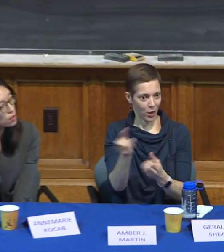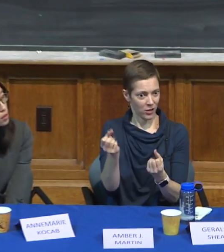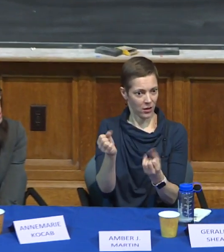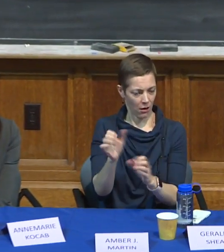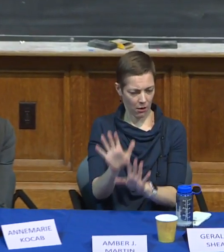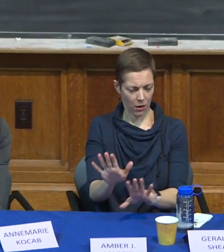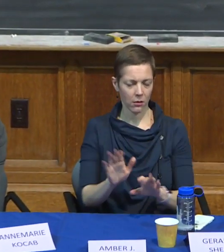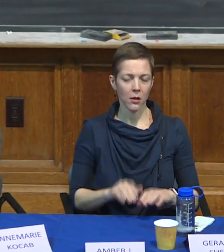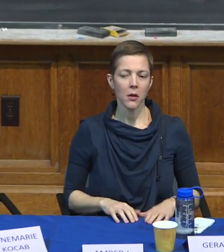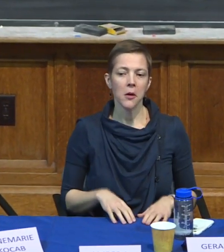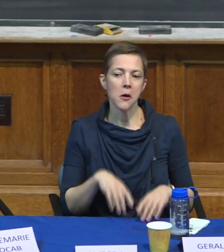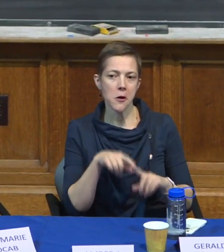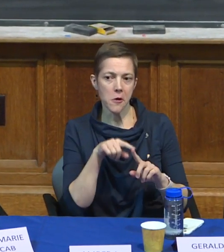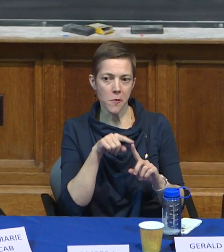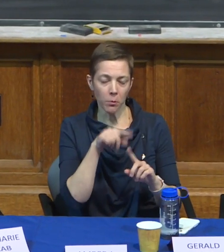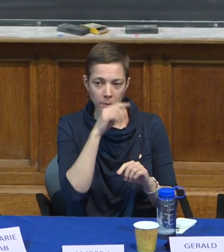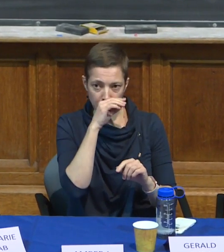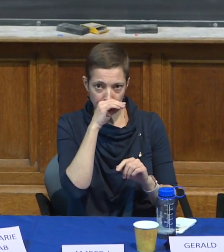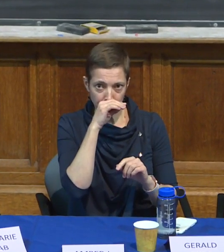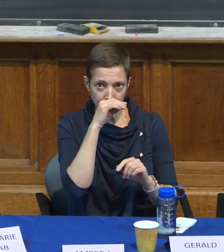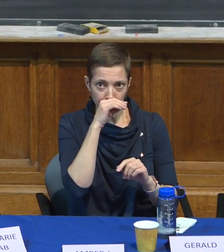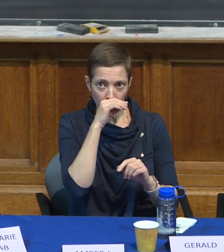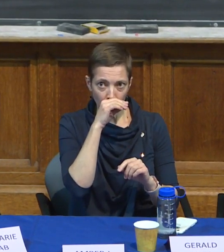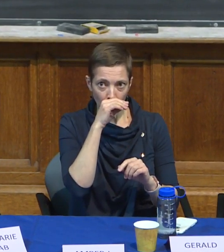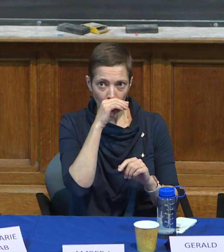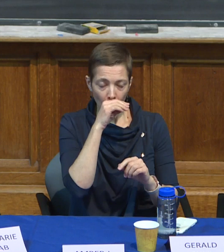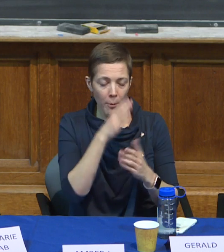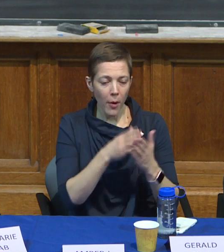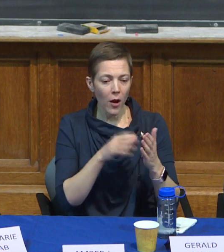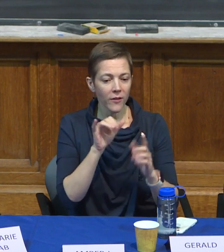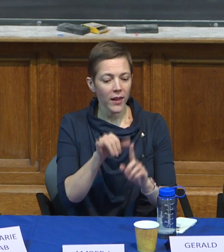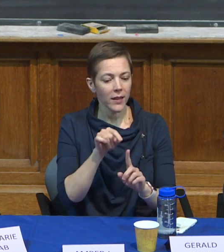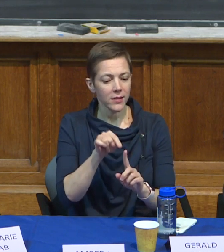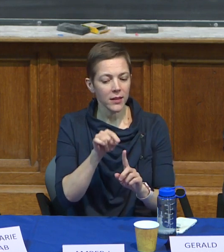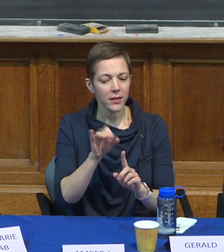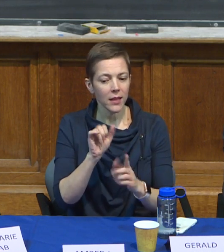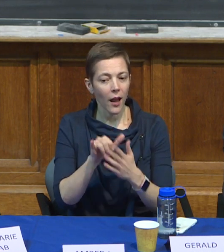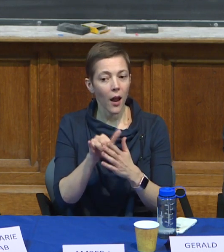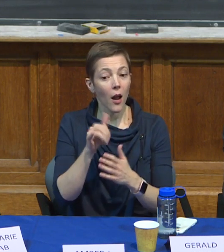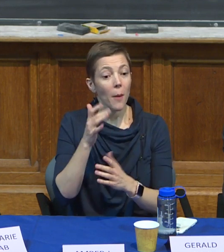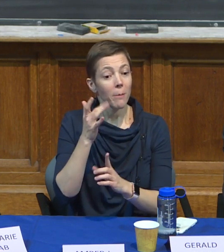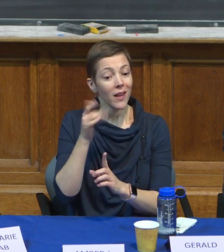that does not apply to their Sign Language abilities? It's entirely separate.